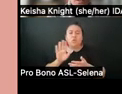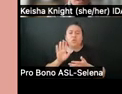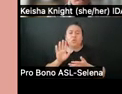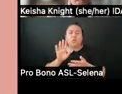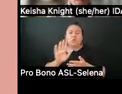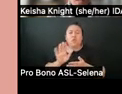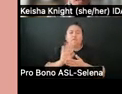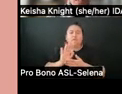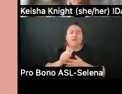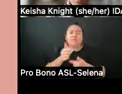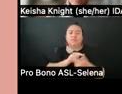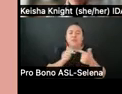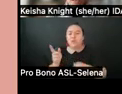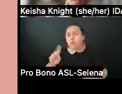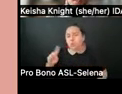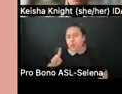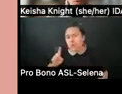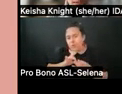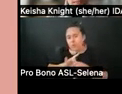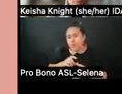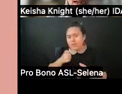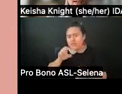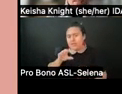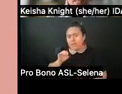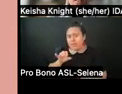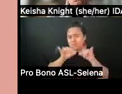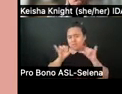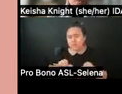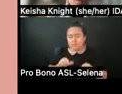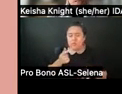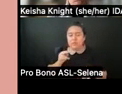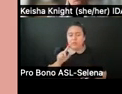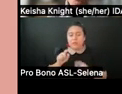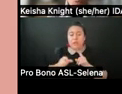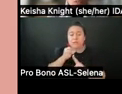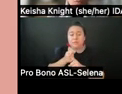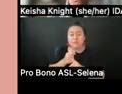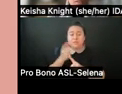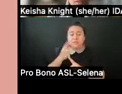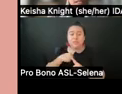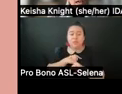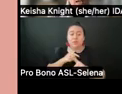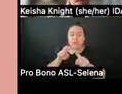And finally, the grant impact is something that we look really, really closely at.